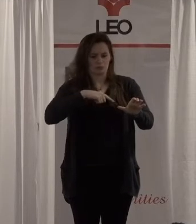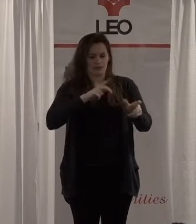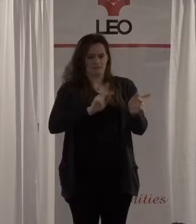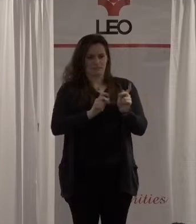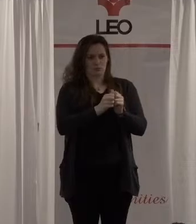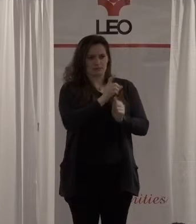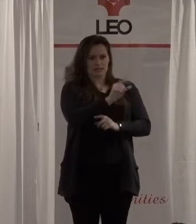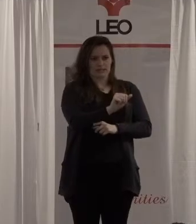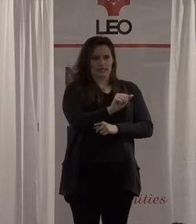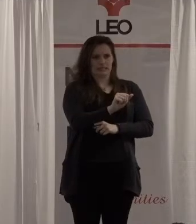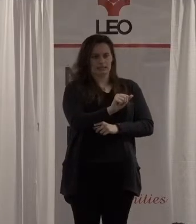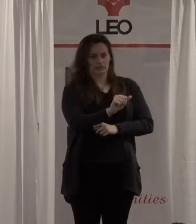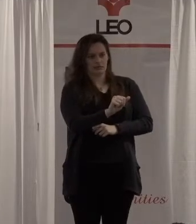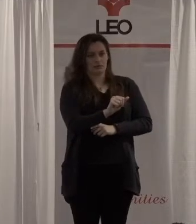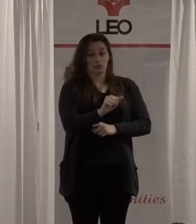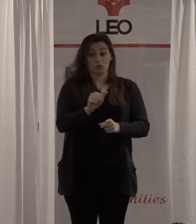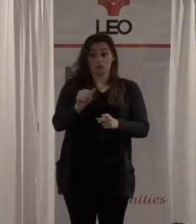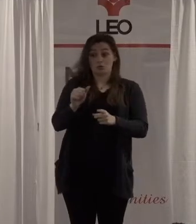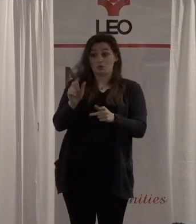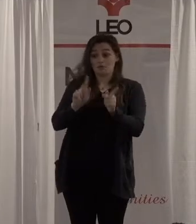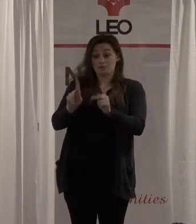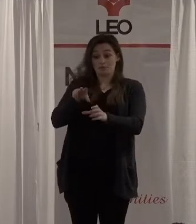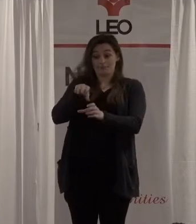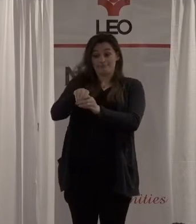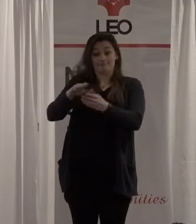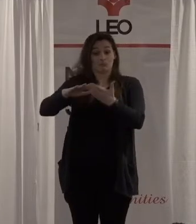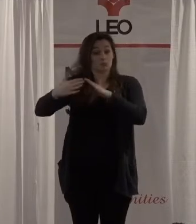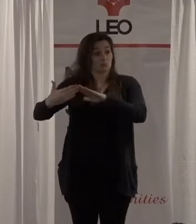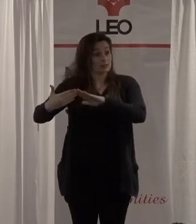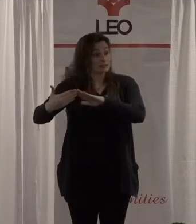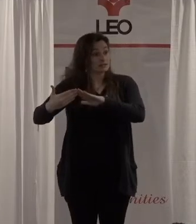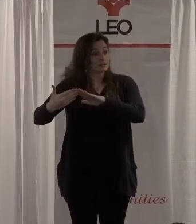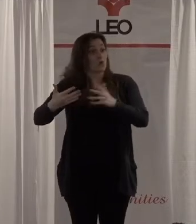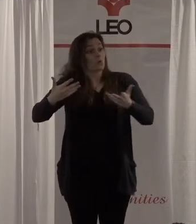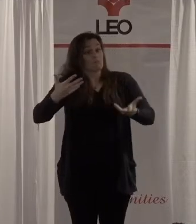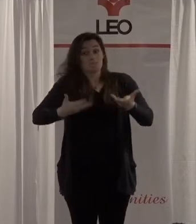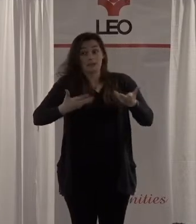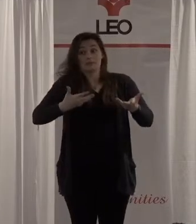AS PERSONS IN THE COMMUNITY, AS PERSONS WHO SUPPORT PERSONS WITH DISABILITIES,